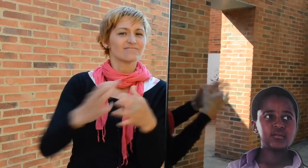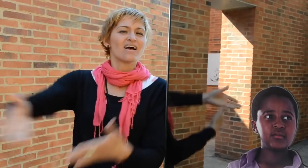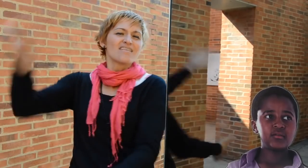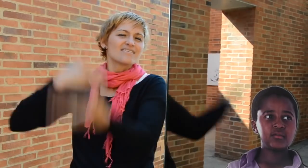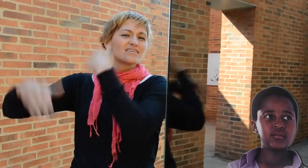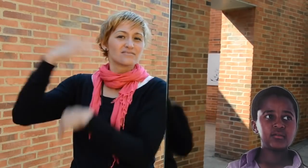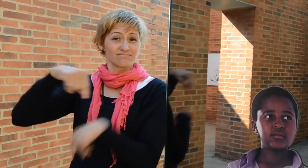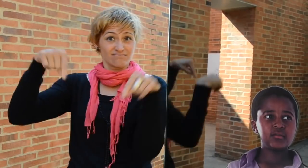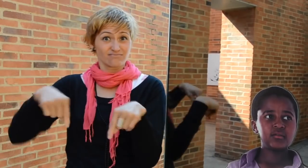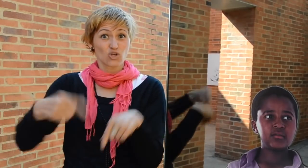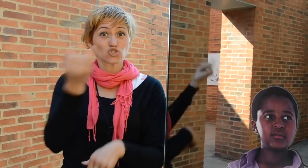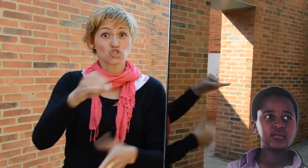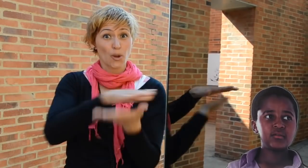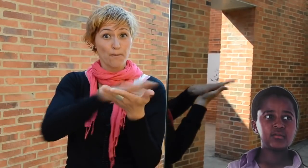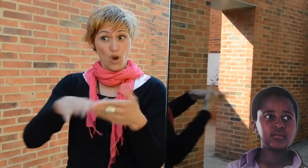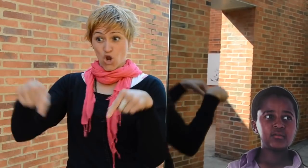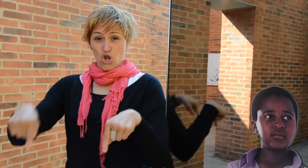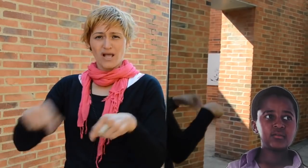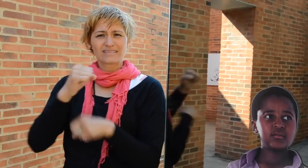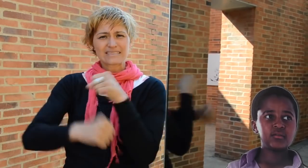early days of Johannesburg.